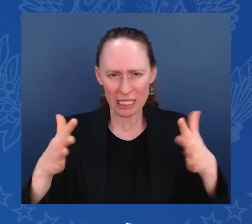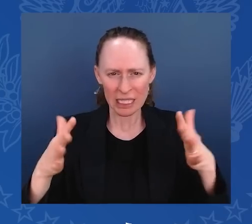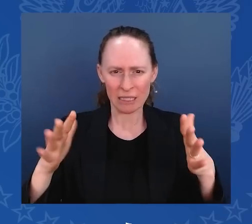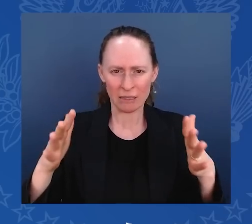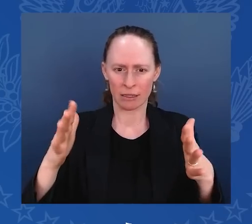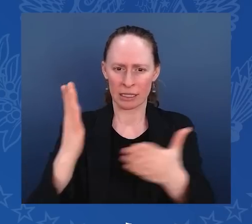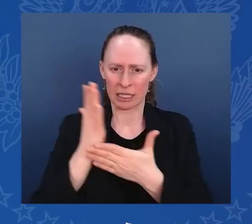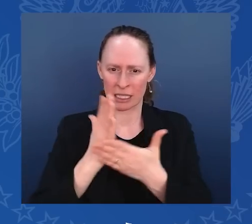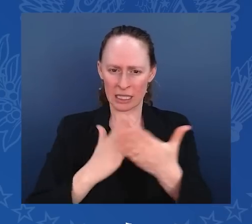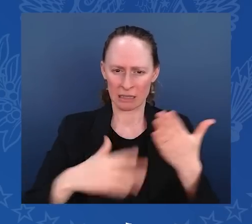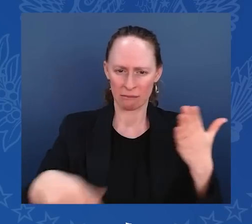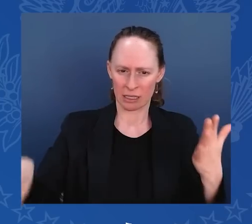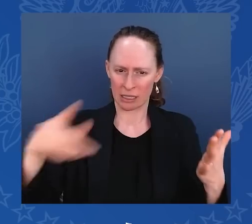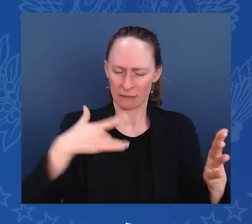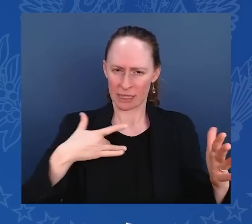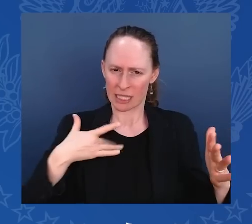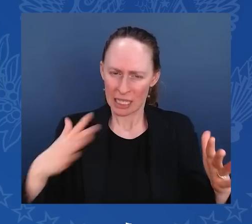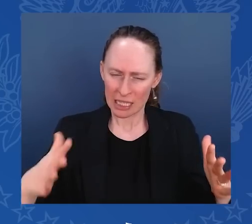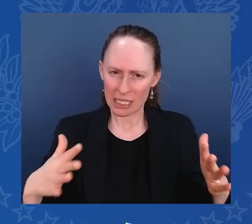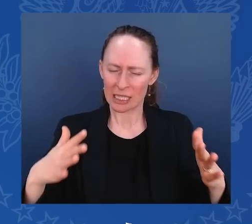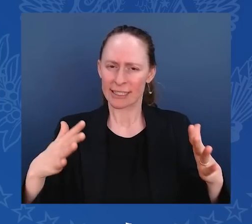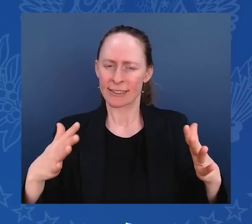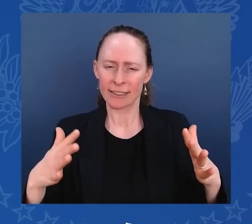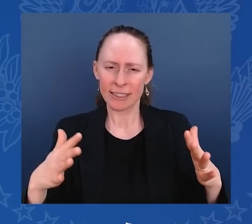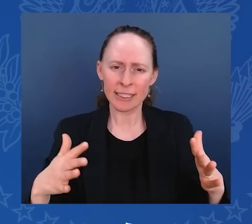made no constitutional sense. They're all highly qualified people